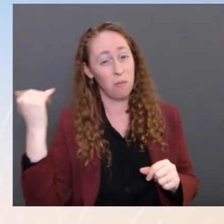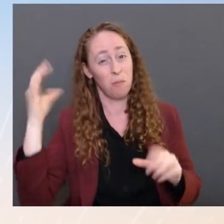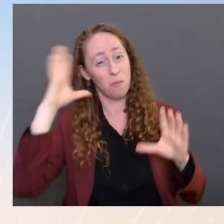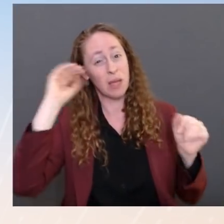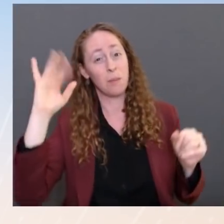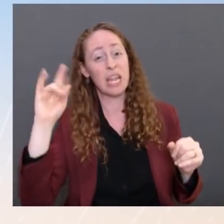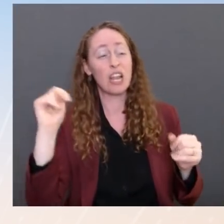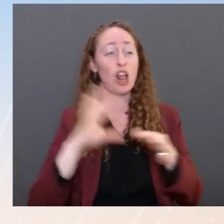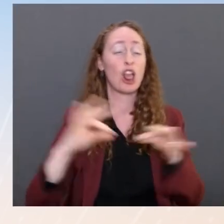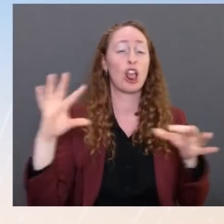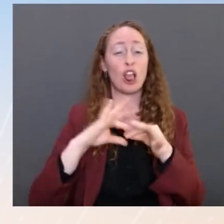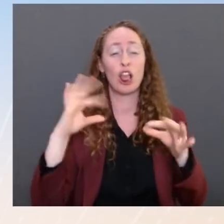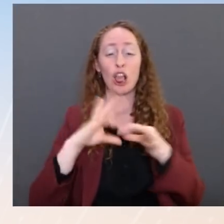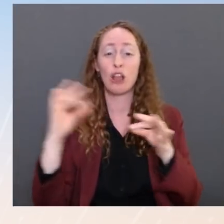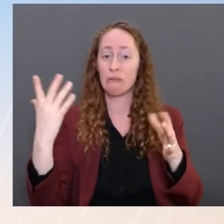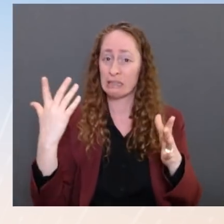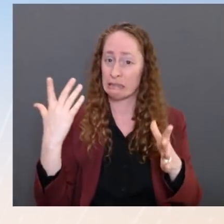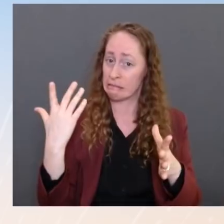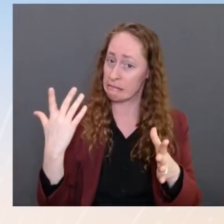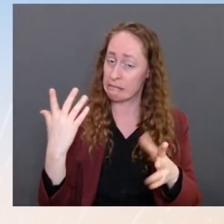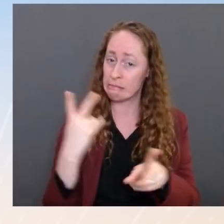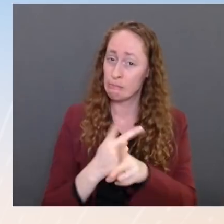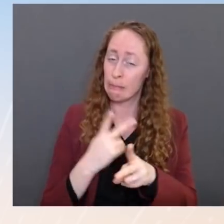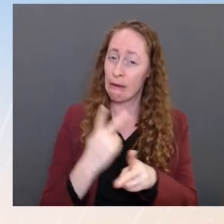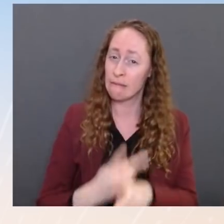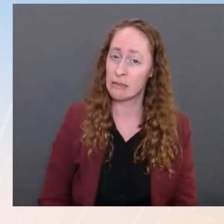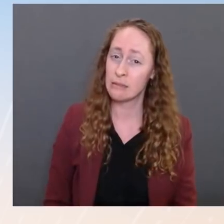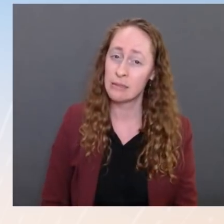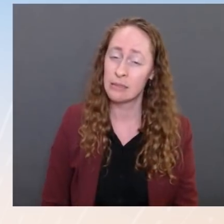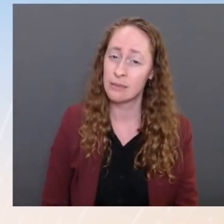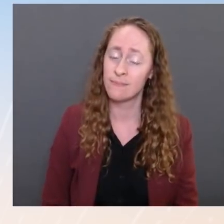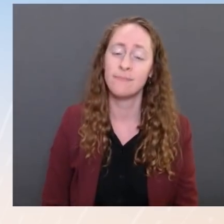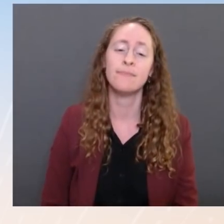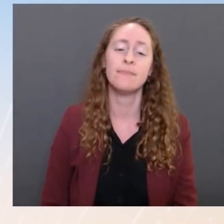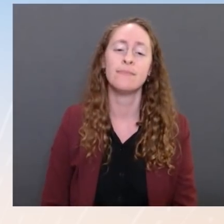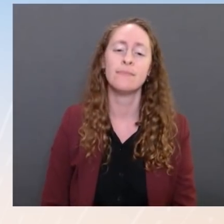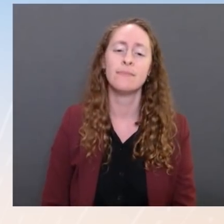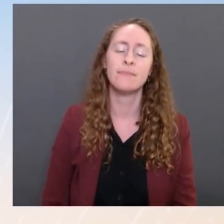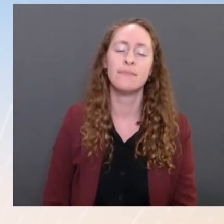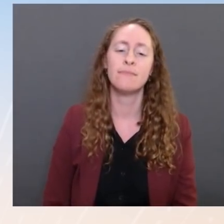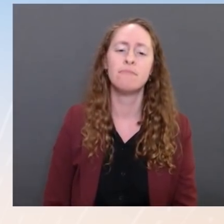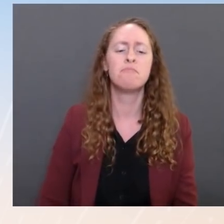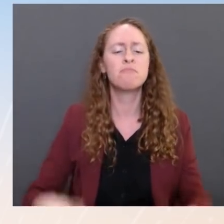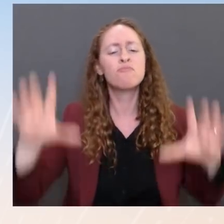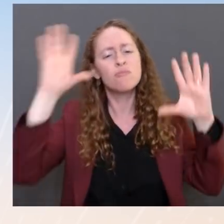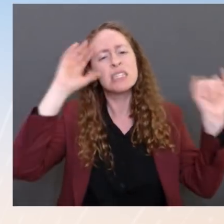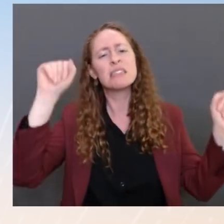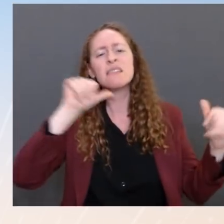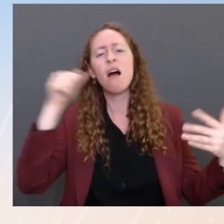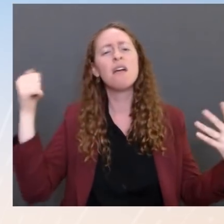that are out of line with where the American people stand, and whether that is supporting a tax plan